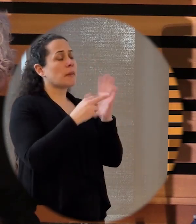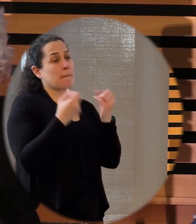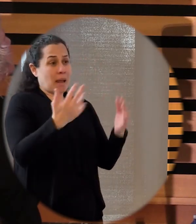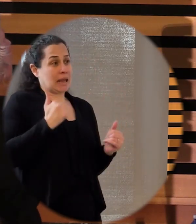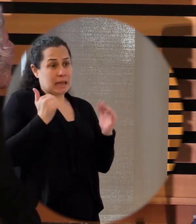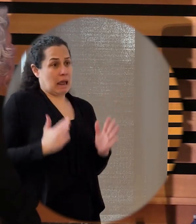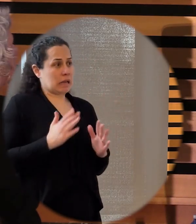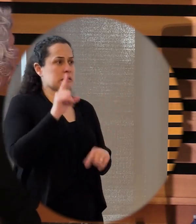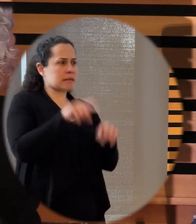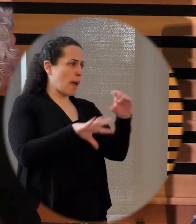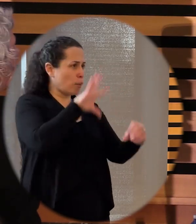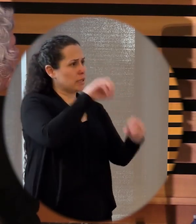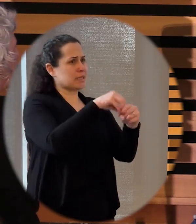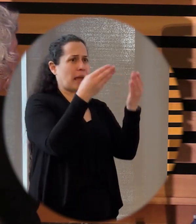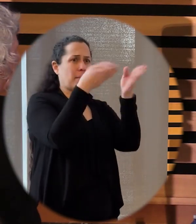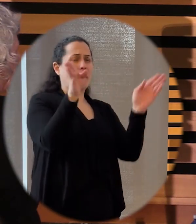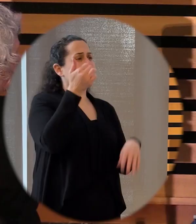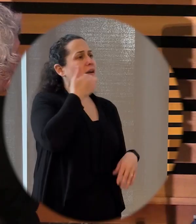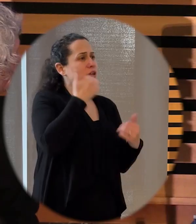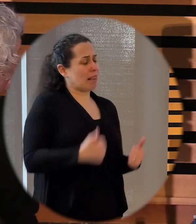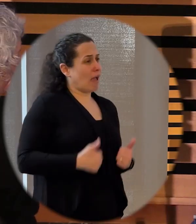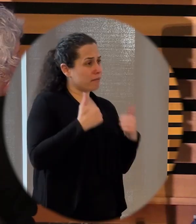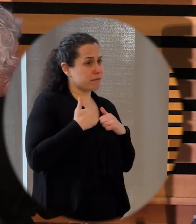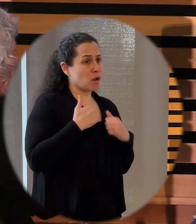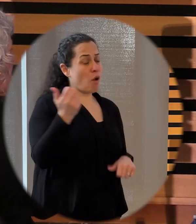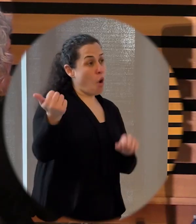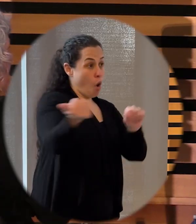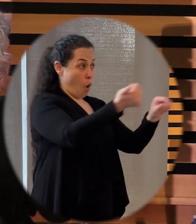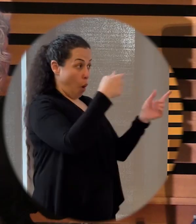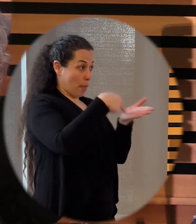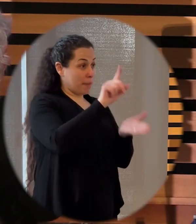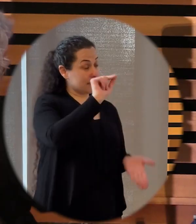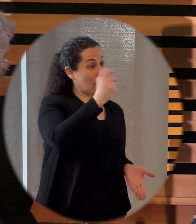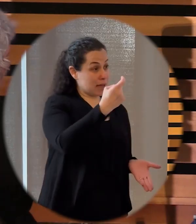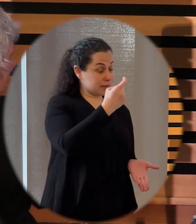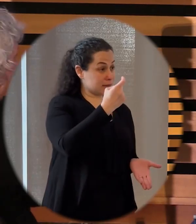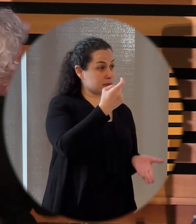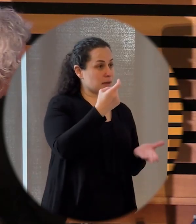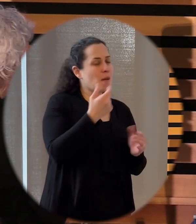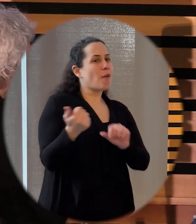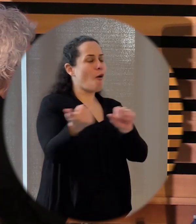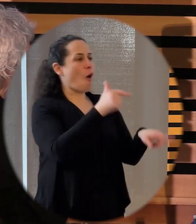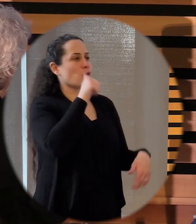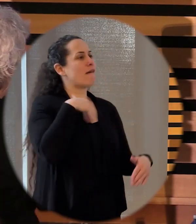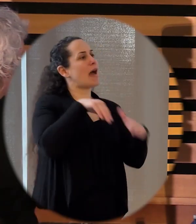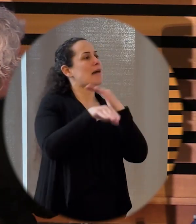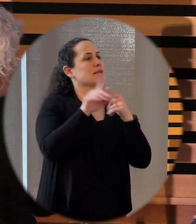denied participation in public life. We all pay taxes, but we're not getting access to